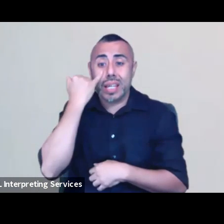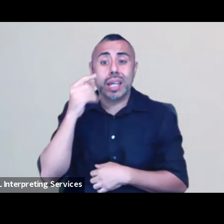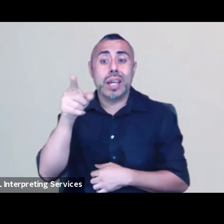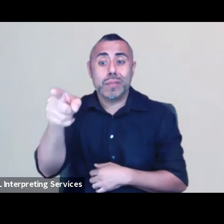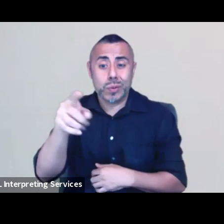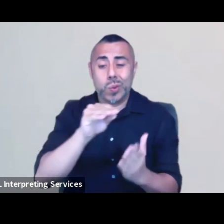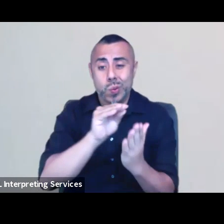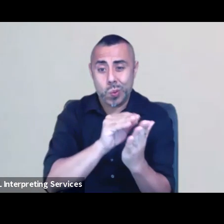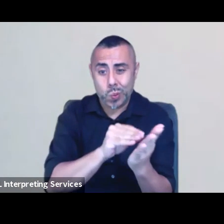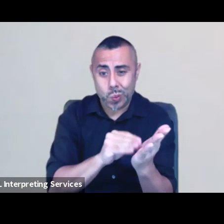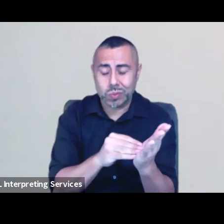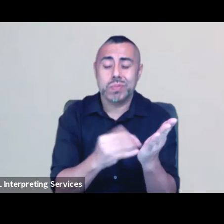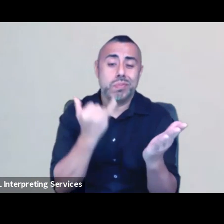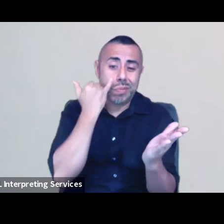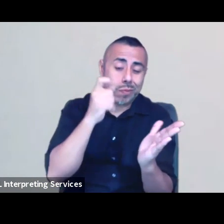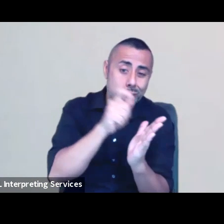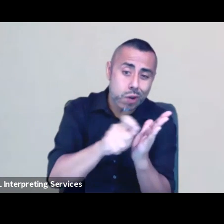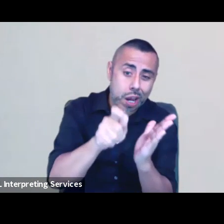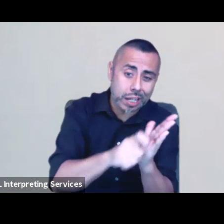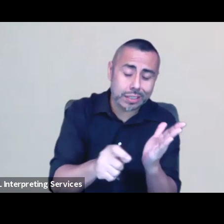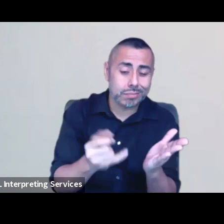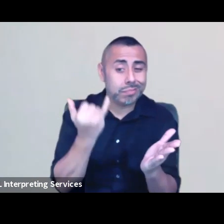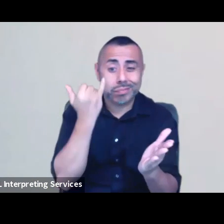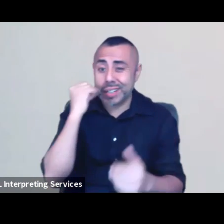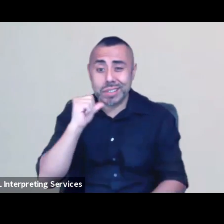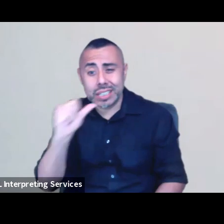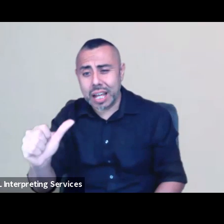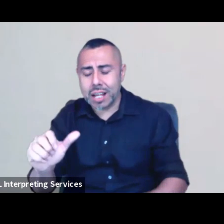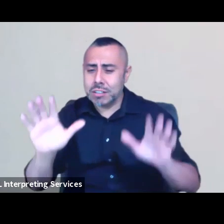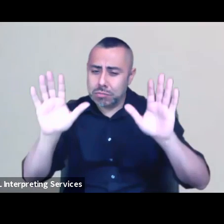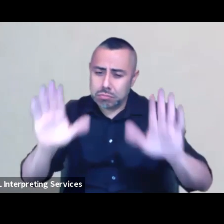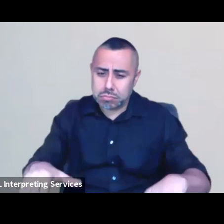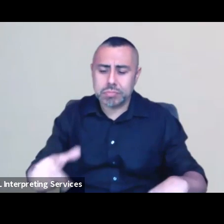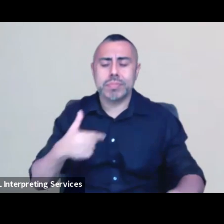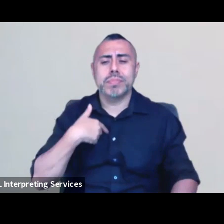I invite us all to take a moment to self-reflect,